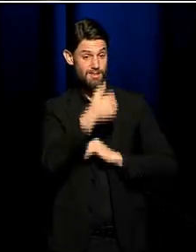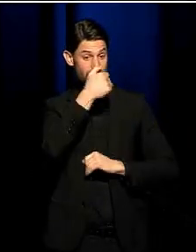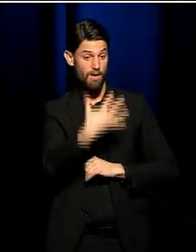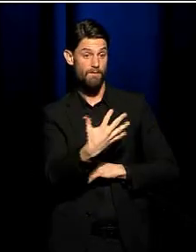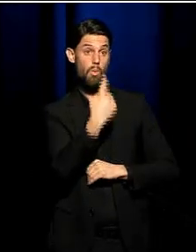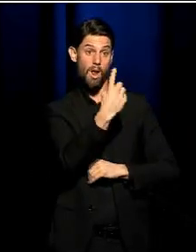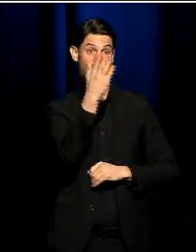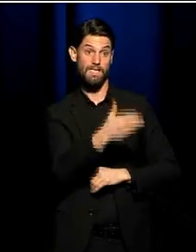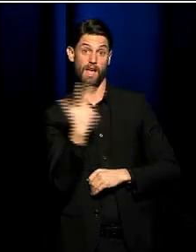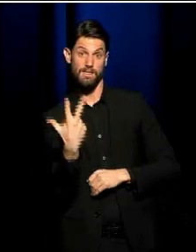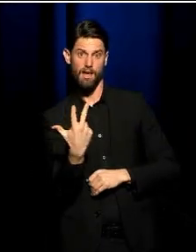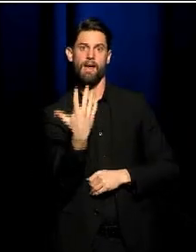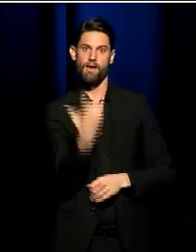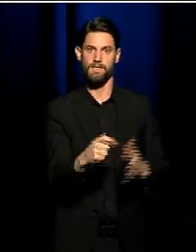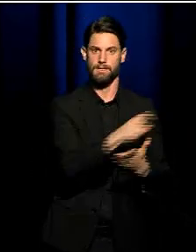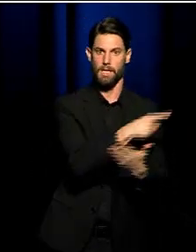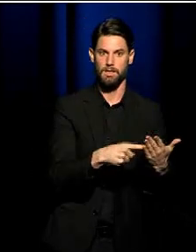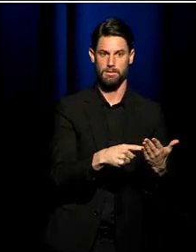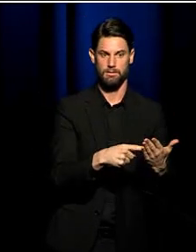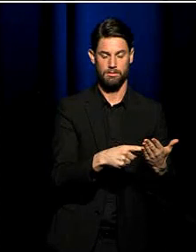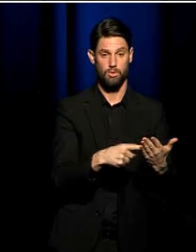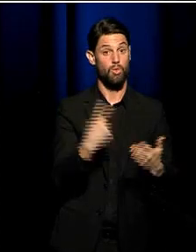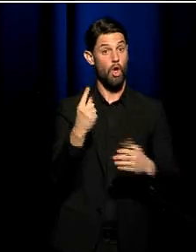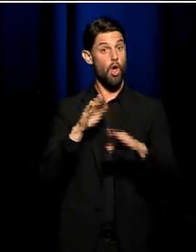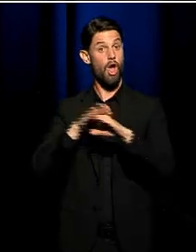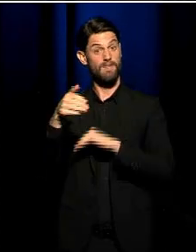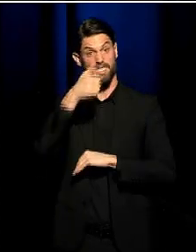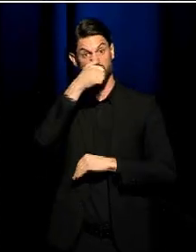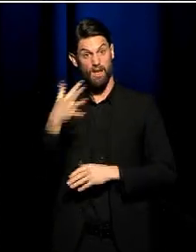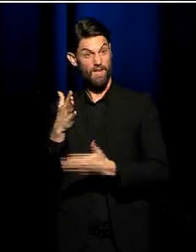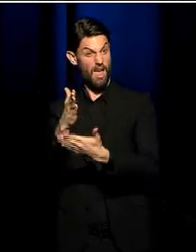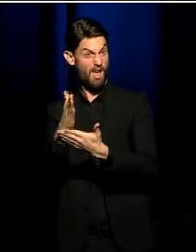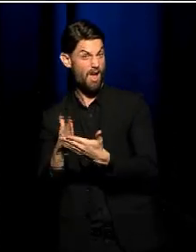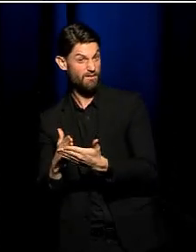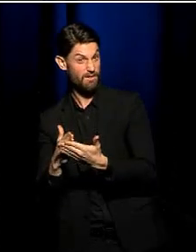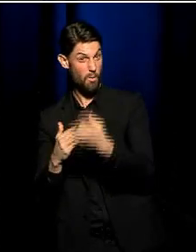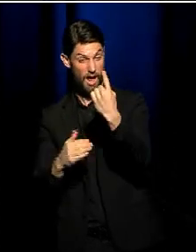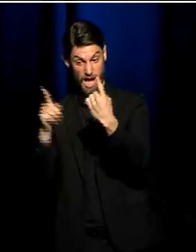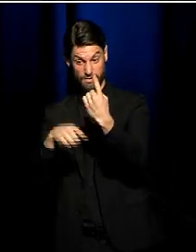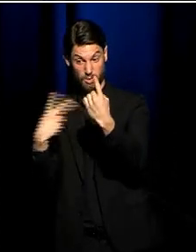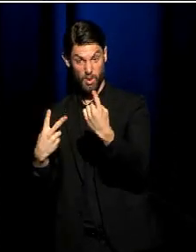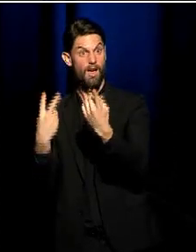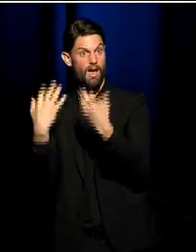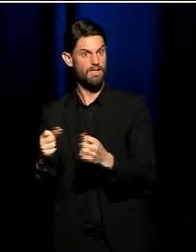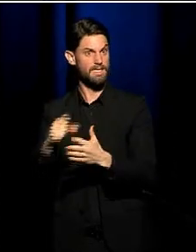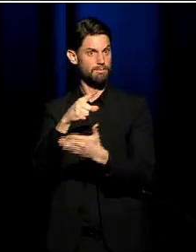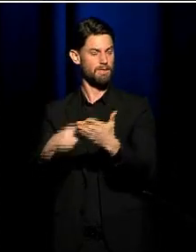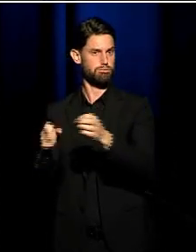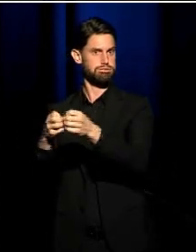disability, rising to one in two for those aged 65 and over. We know that